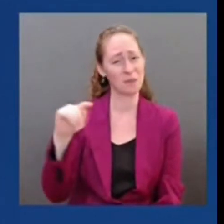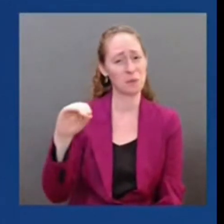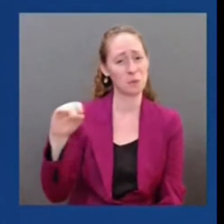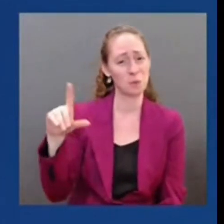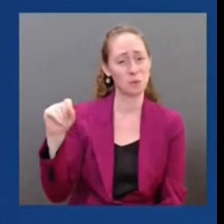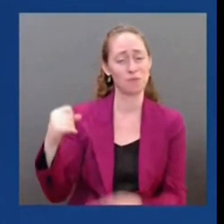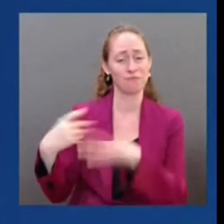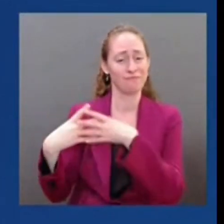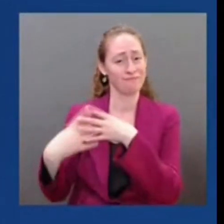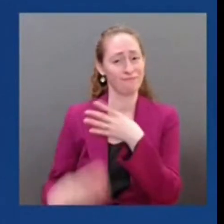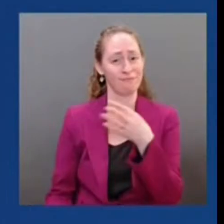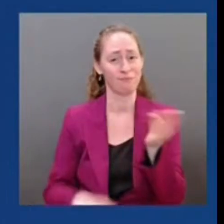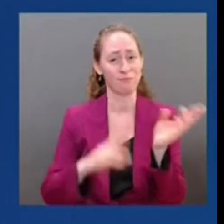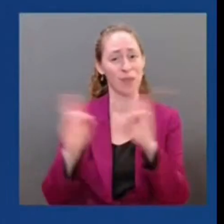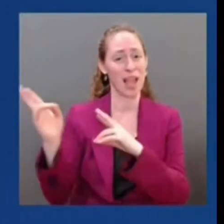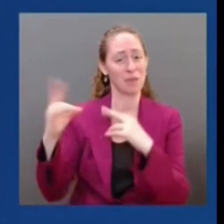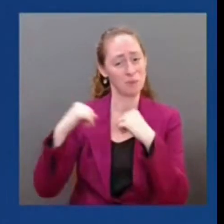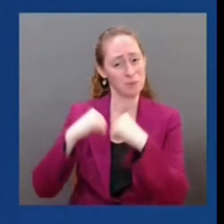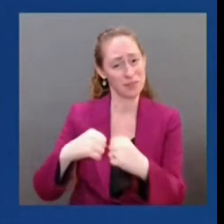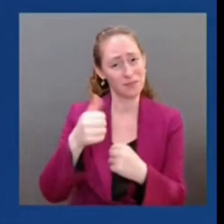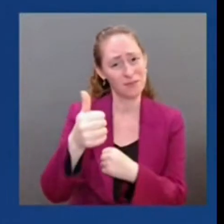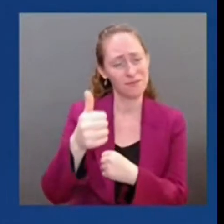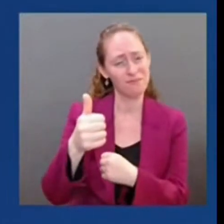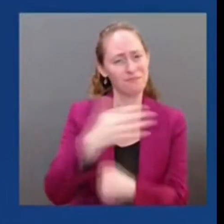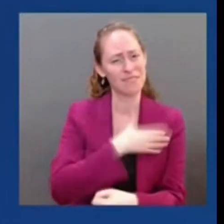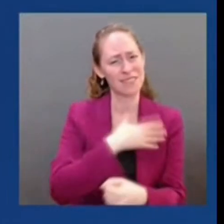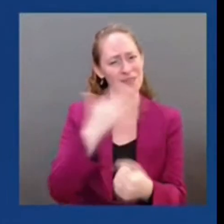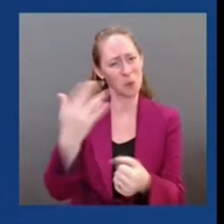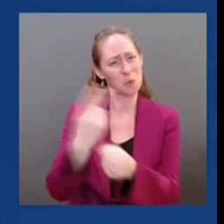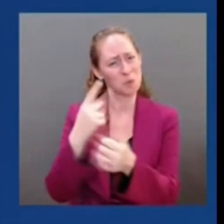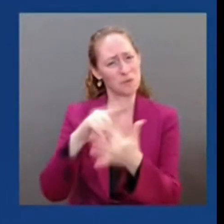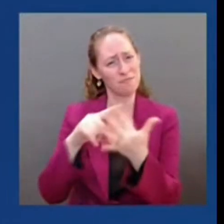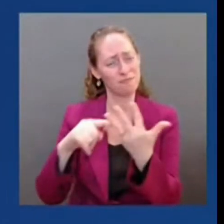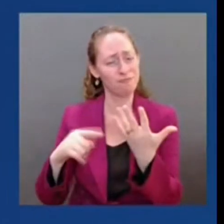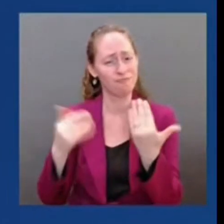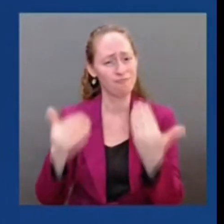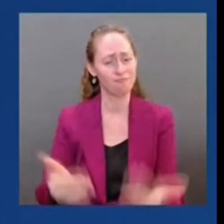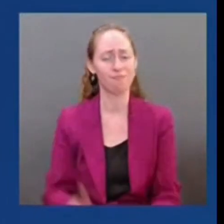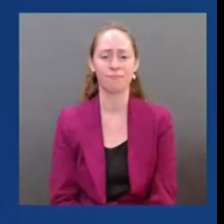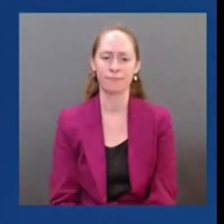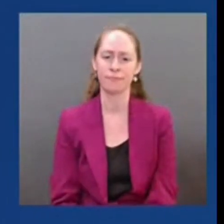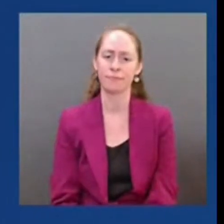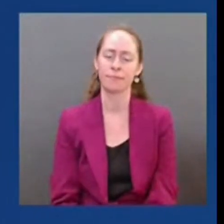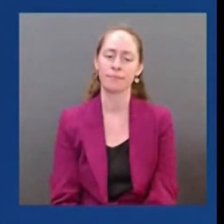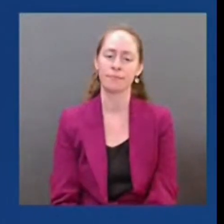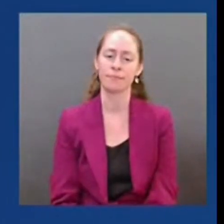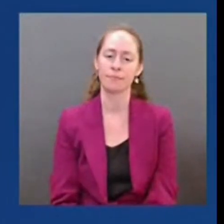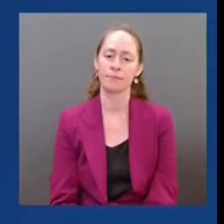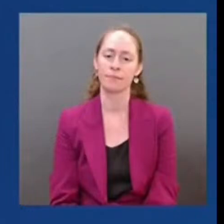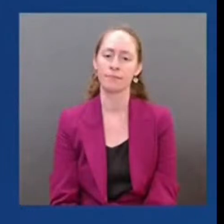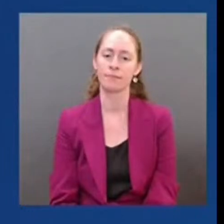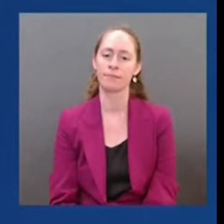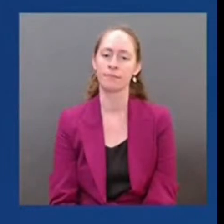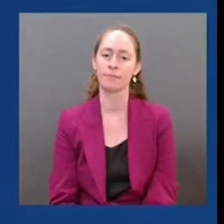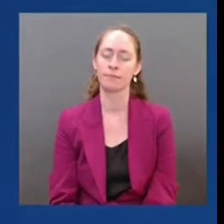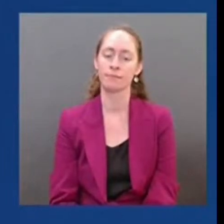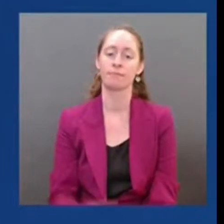PREVENT IT. AND SO WE WOULD ASK YOU TO WISELY USE THESE TOOLS -- WE